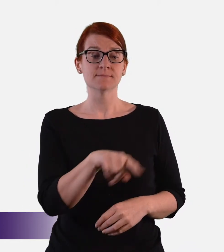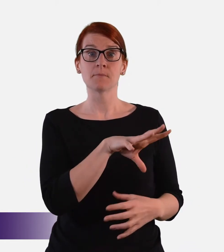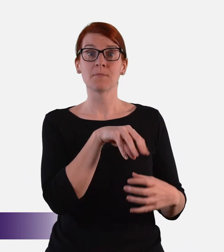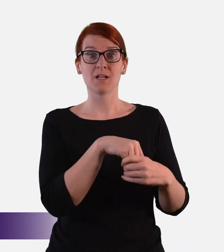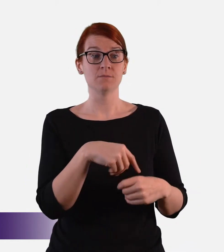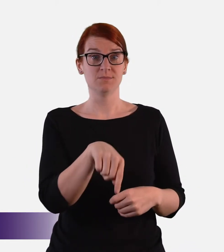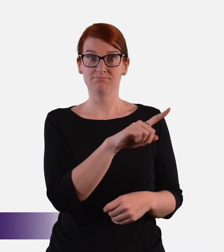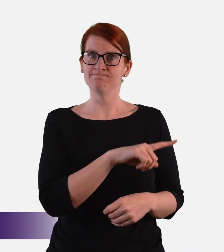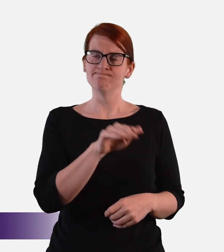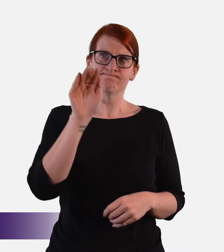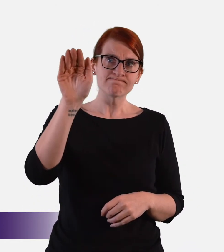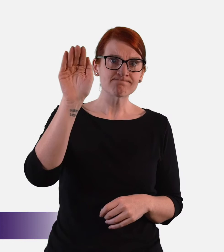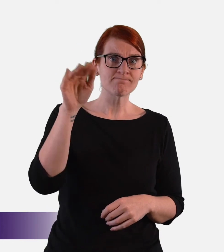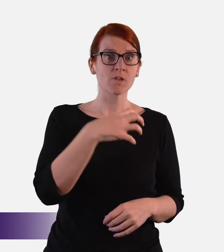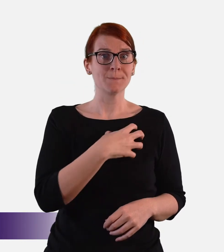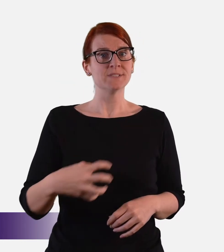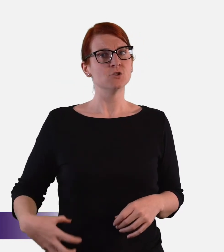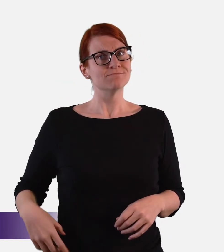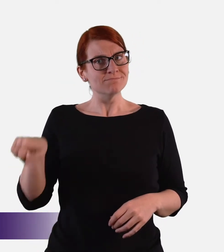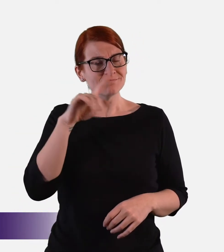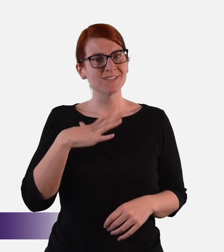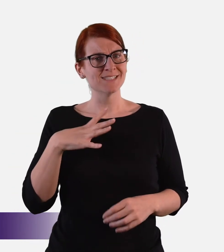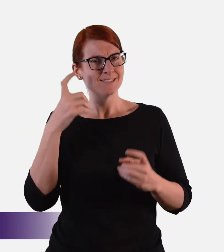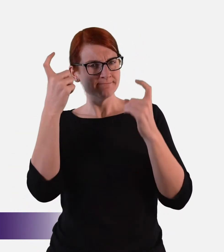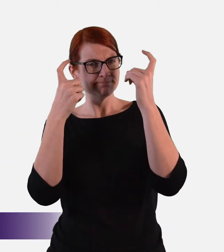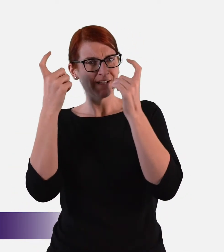Participants urged the Commission to consider -